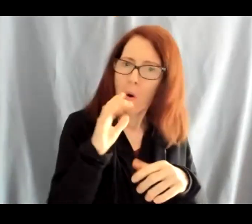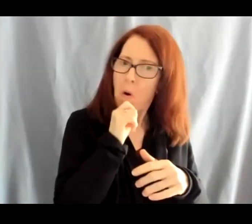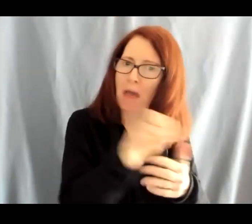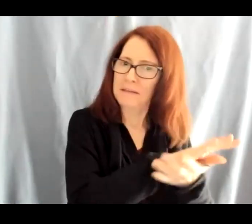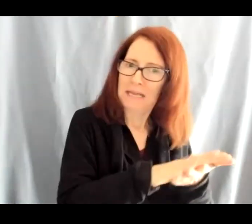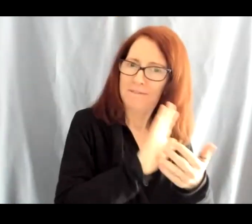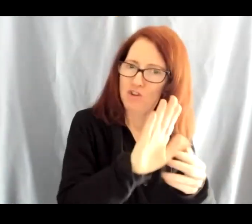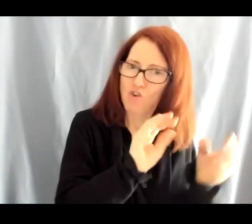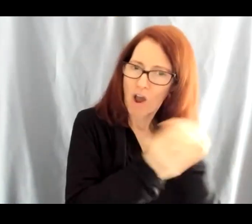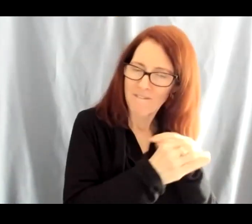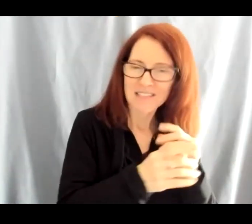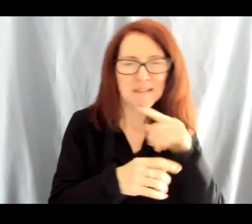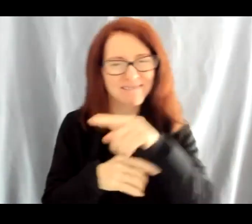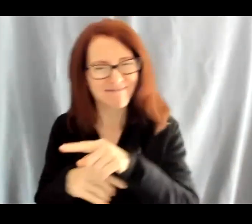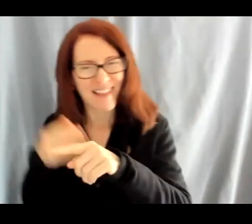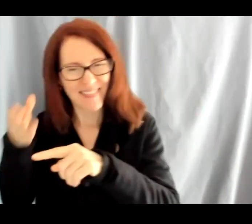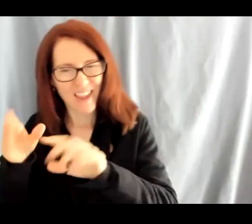or safety of others or is it not that type of